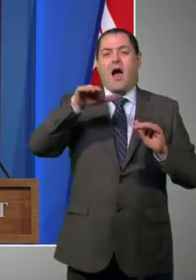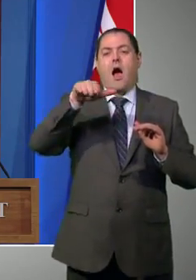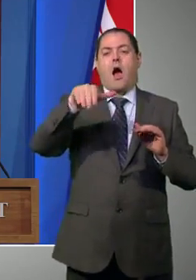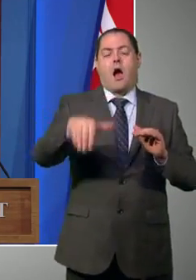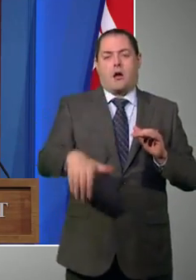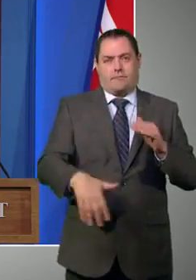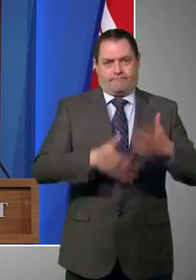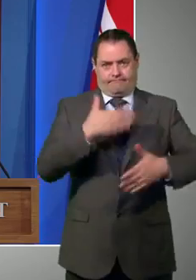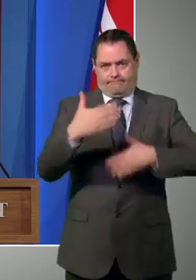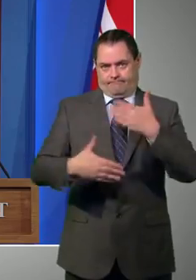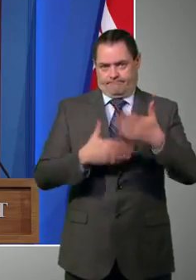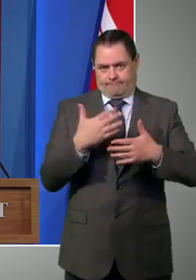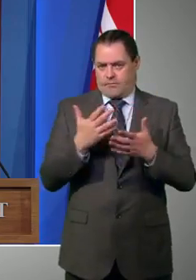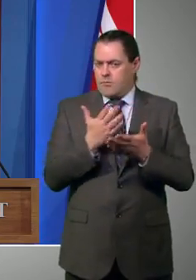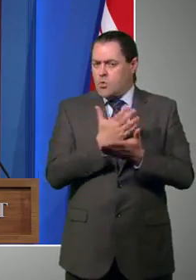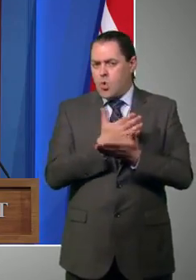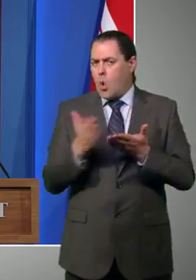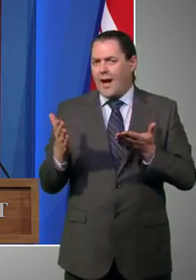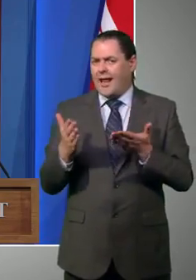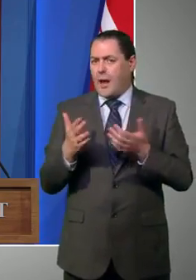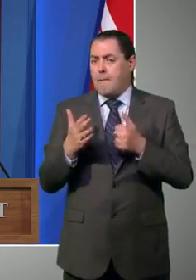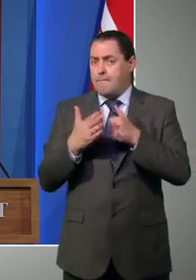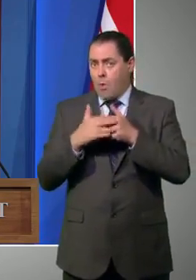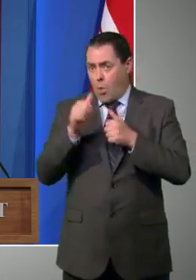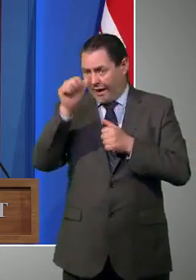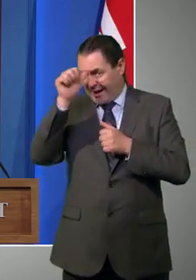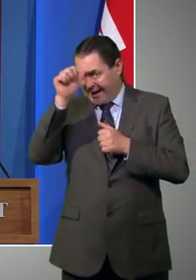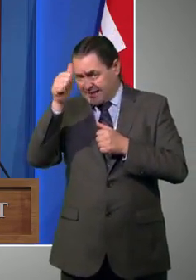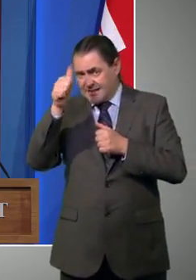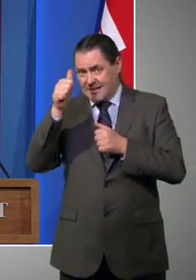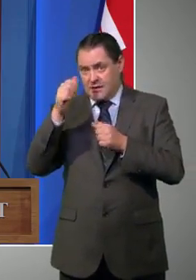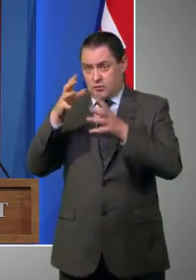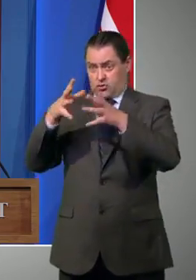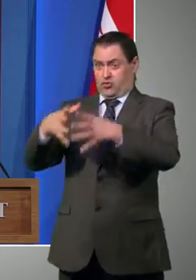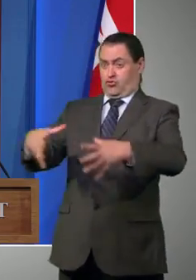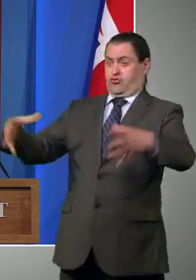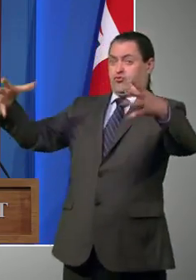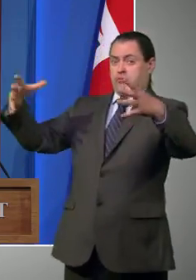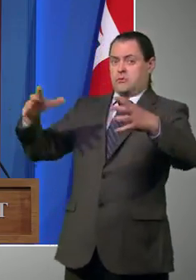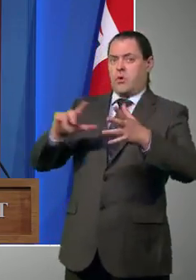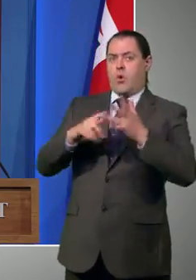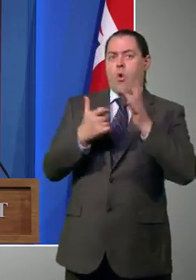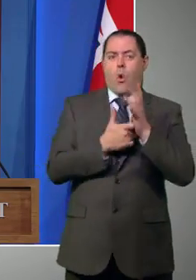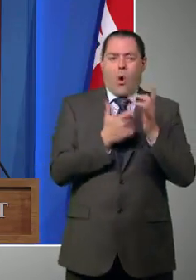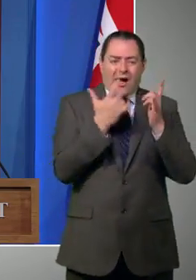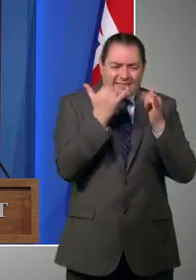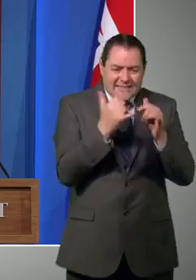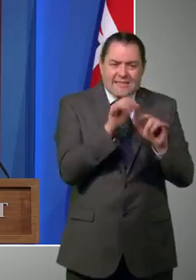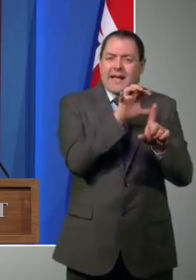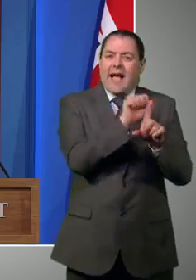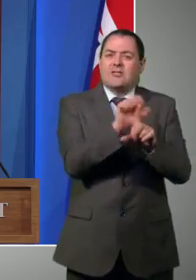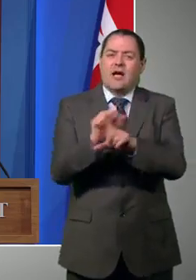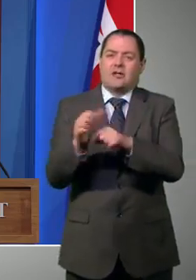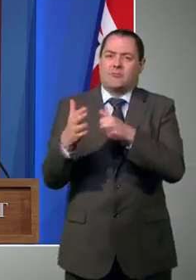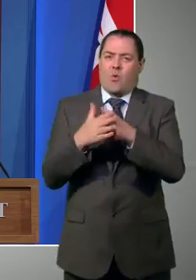variant cases. Taking off or whether it's actually a rise